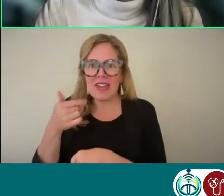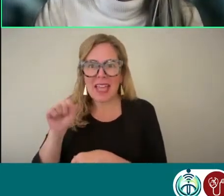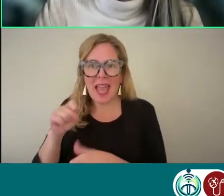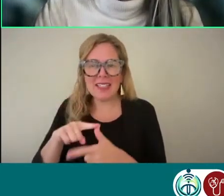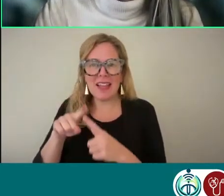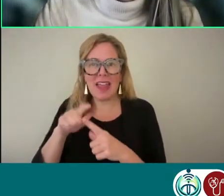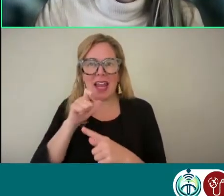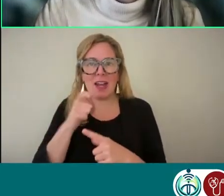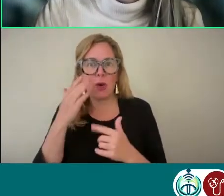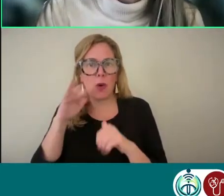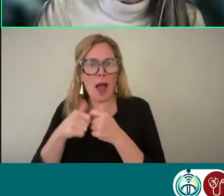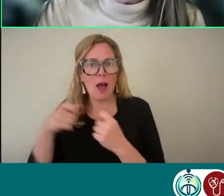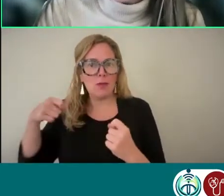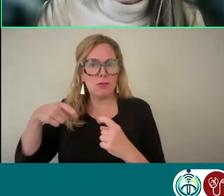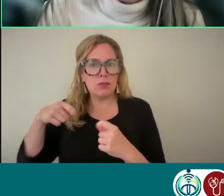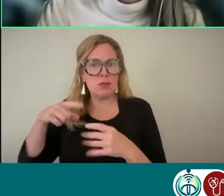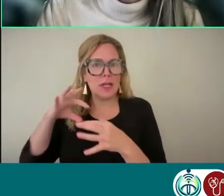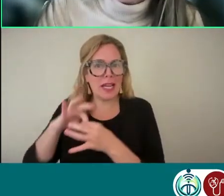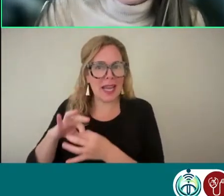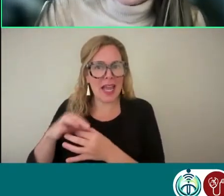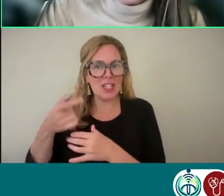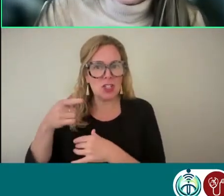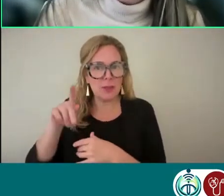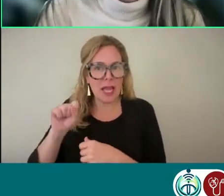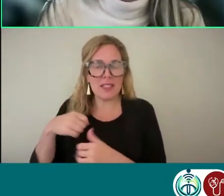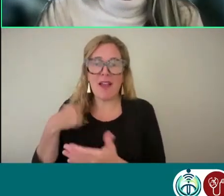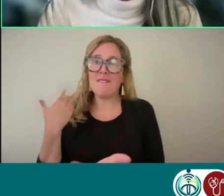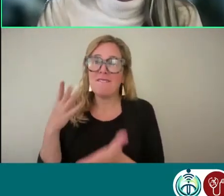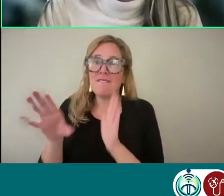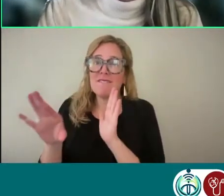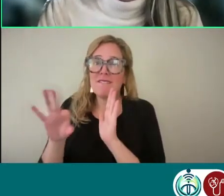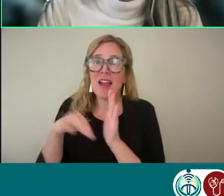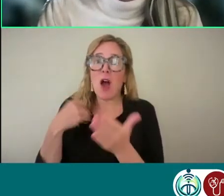get to the appointment, find parking, pay for parking, and then navigate an environment that I